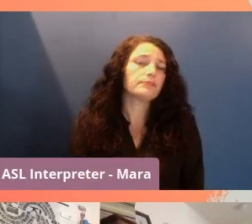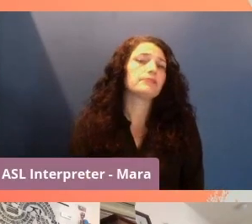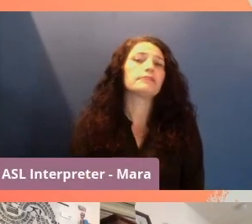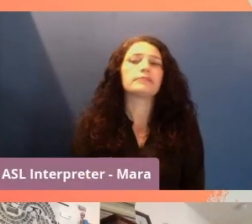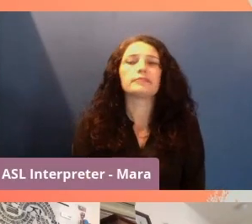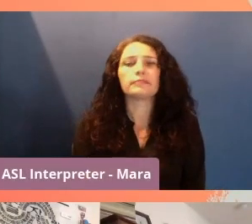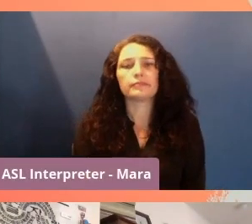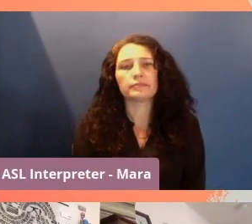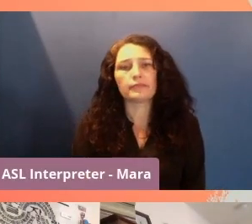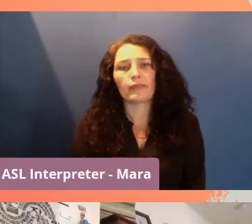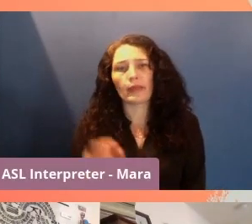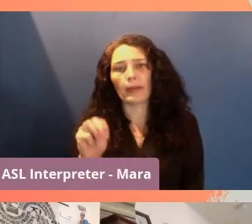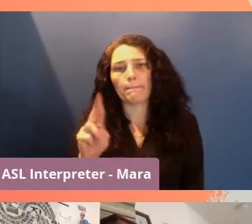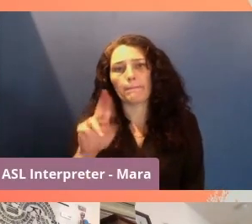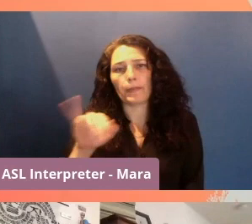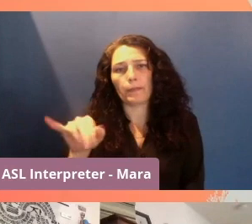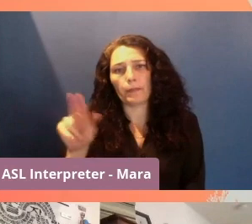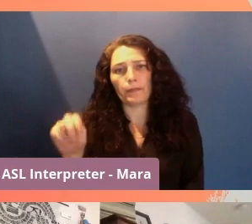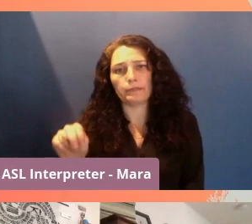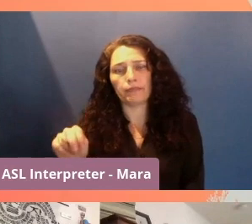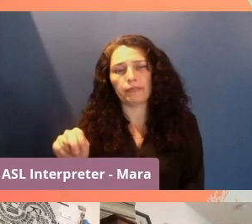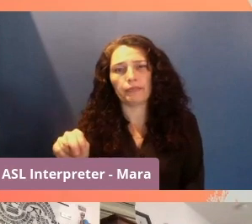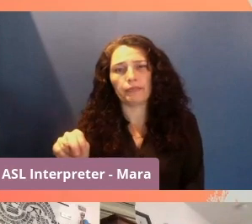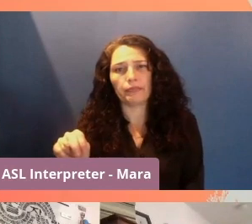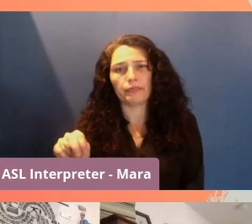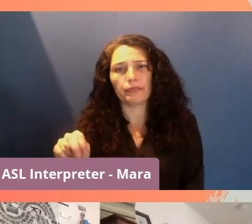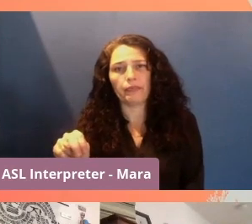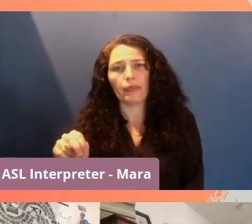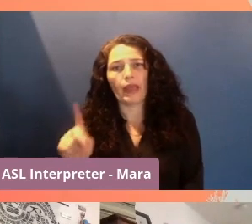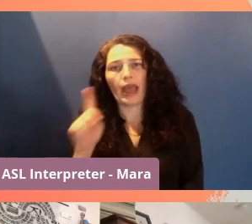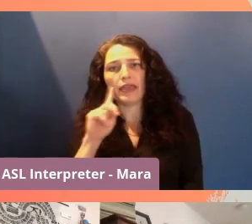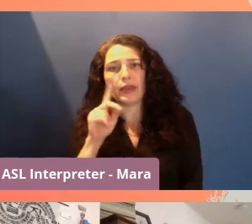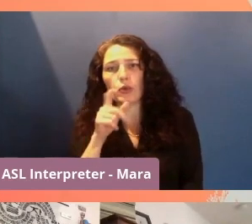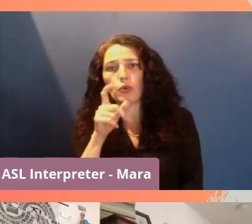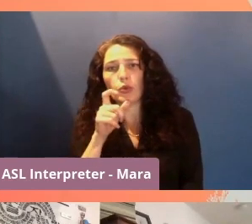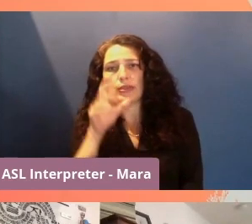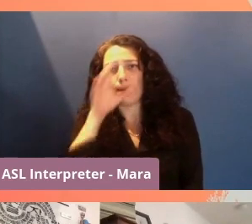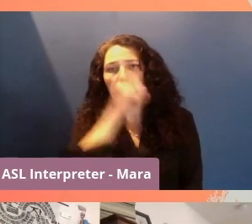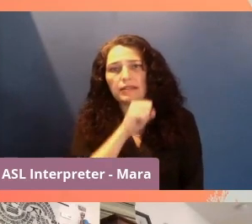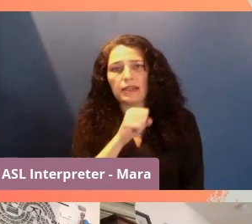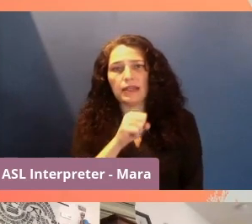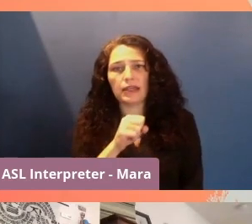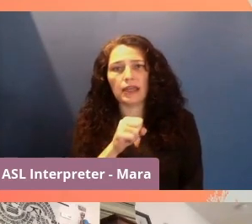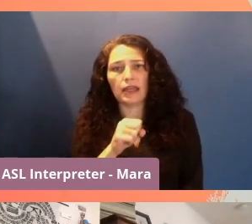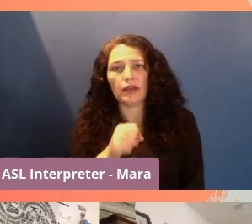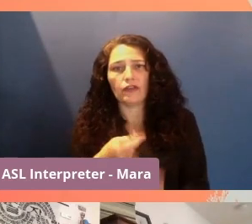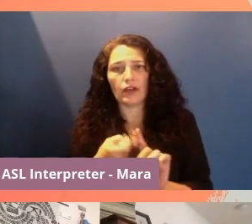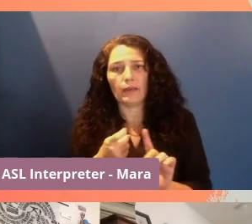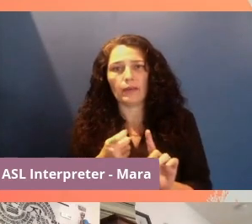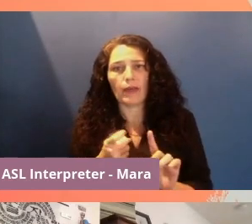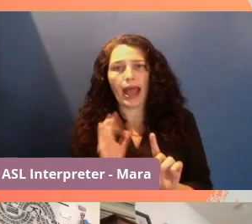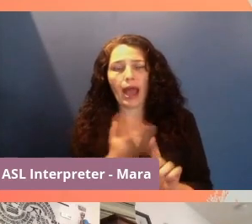Just to pick up on that, I think who's missing from community in our film are white men. I don't think we did a really good job